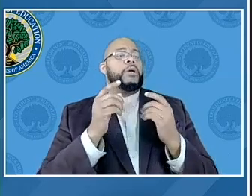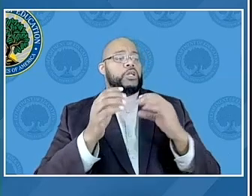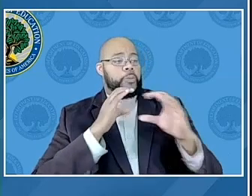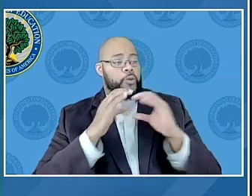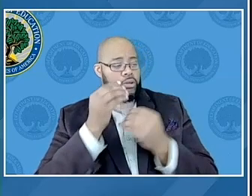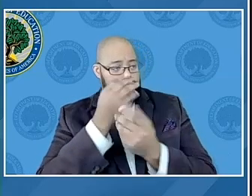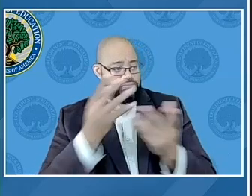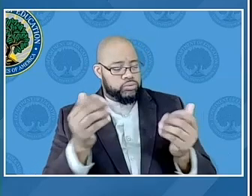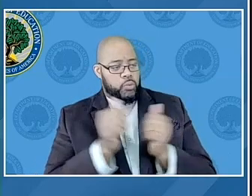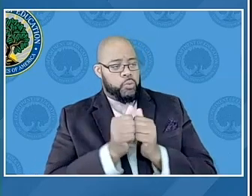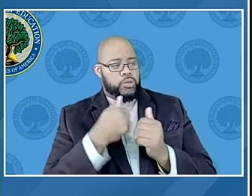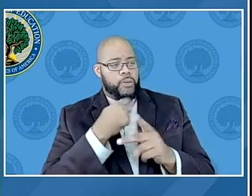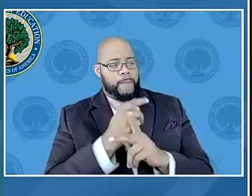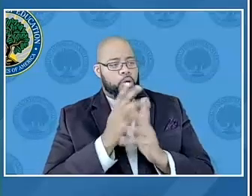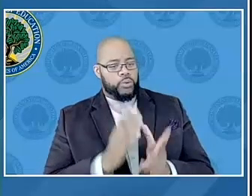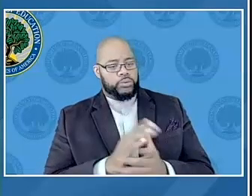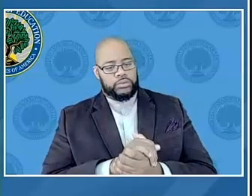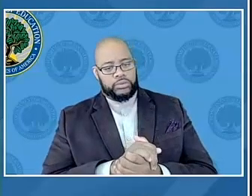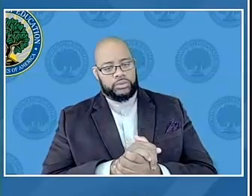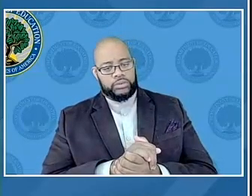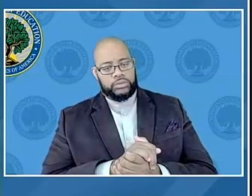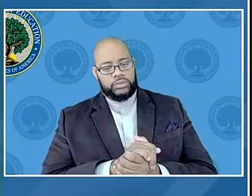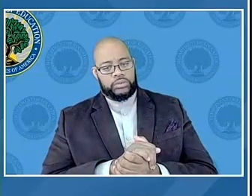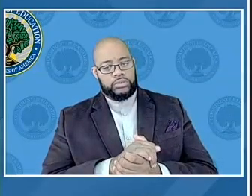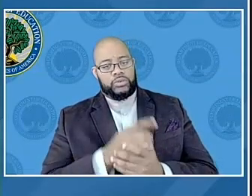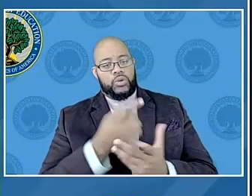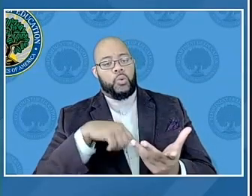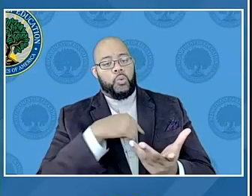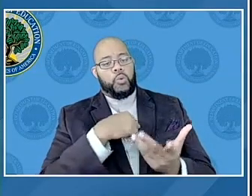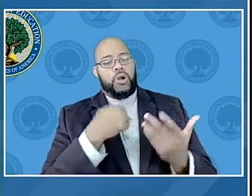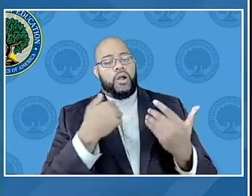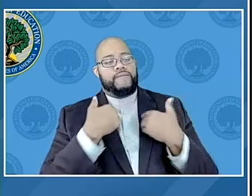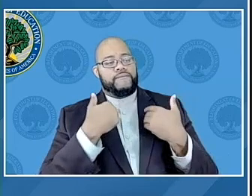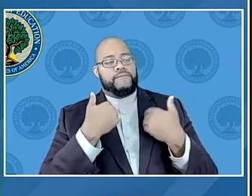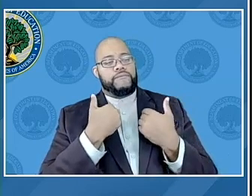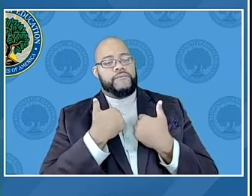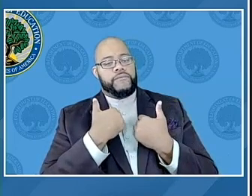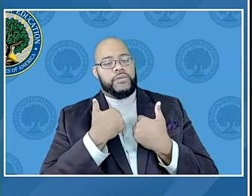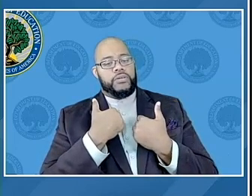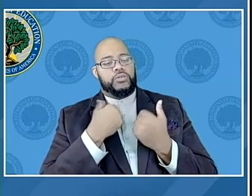borrowers. We have Studentaid.gov, which